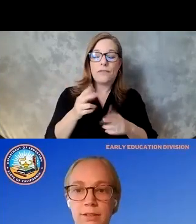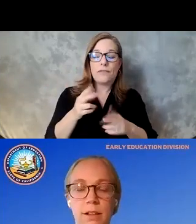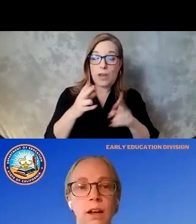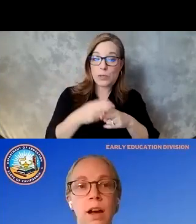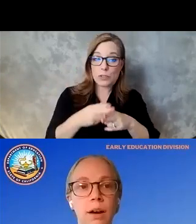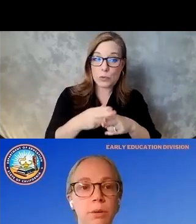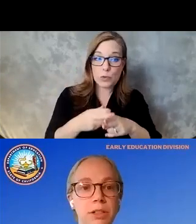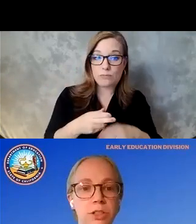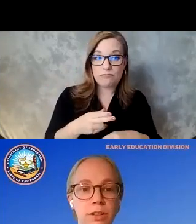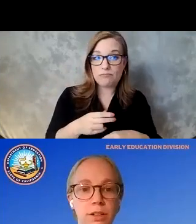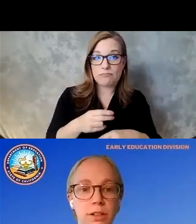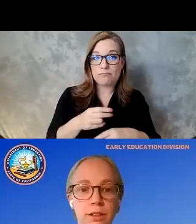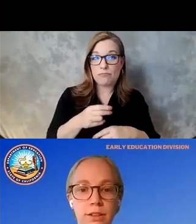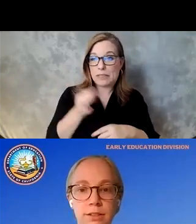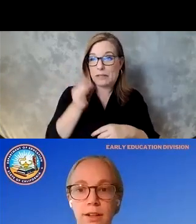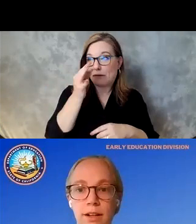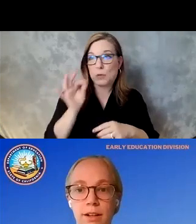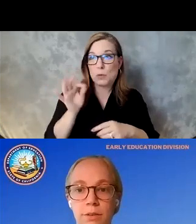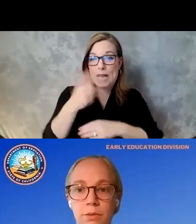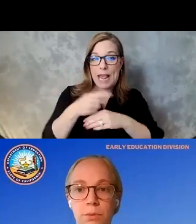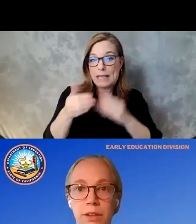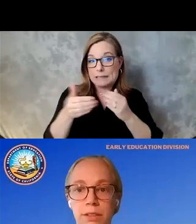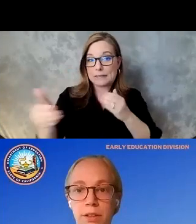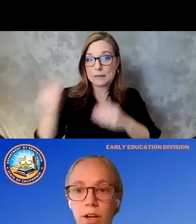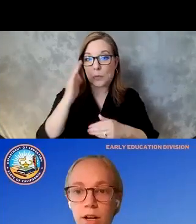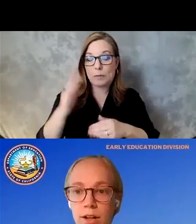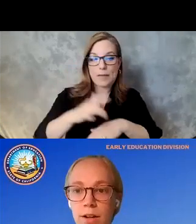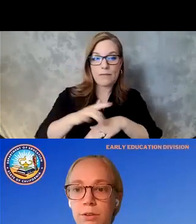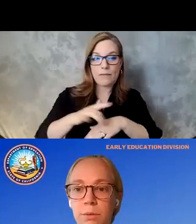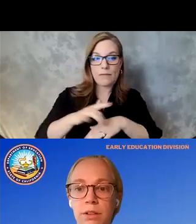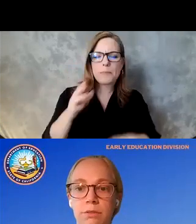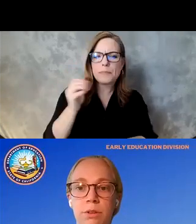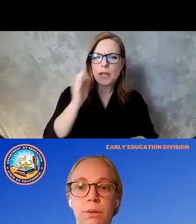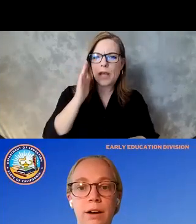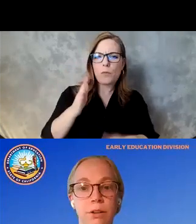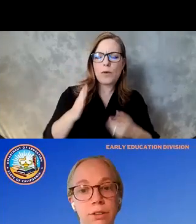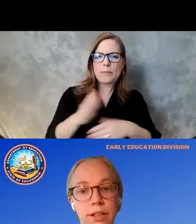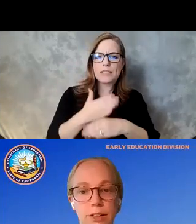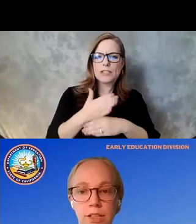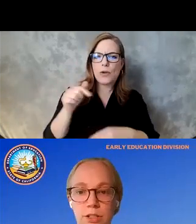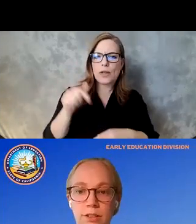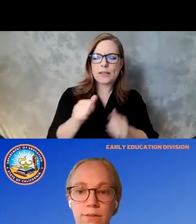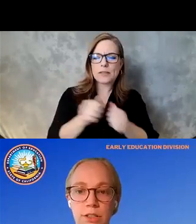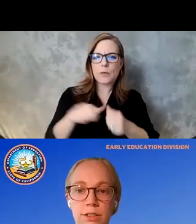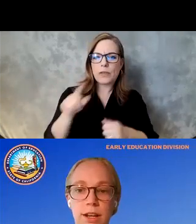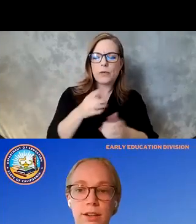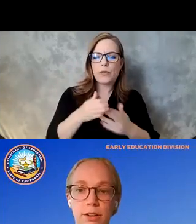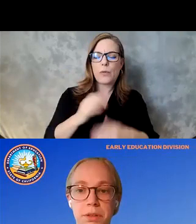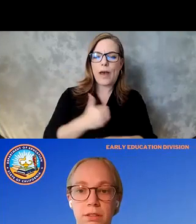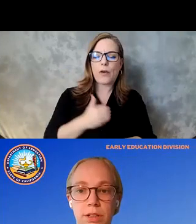days and we'll be sharing this with everyone through our Early Education Division and our